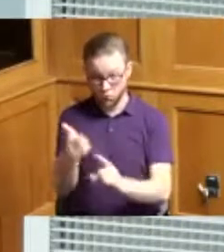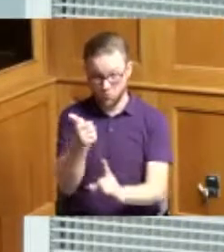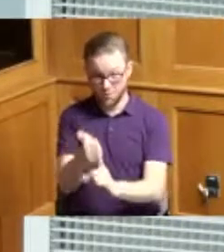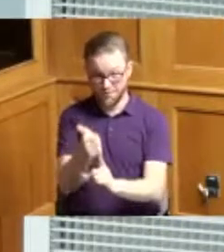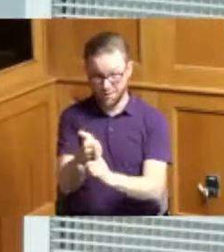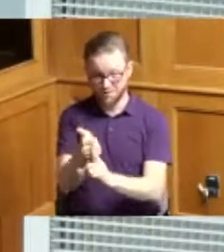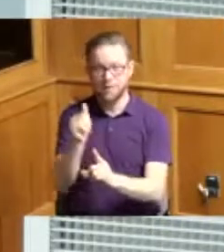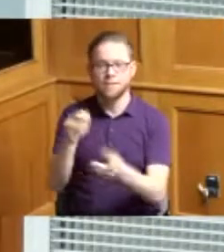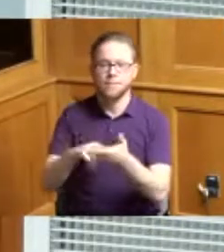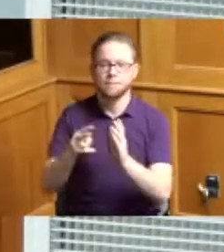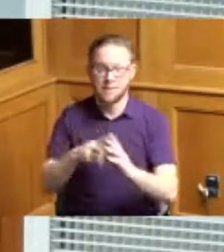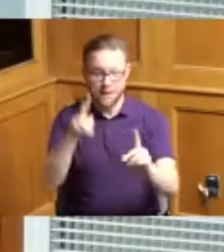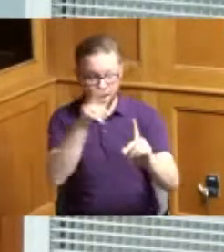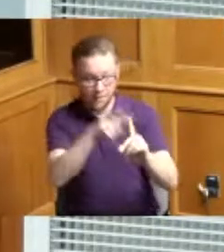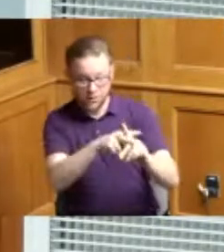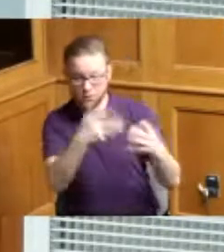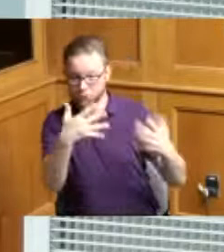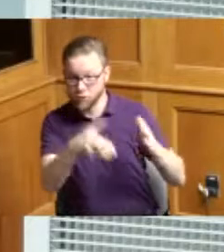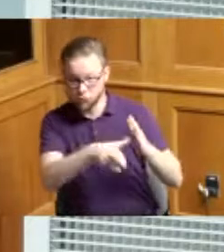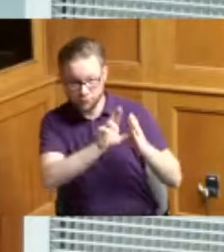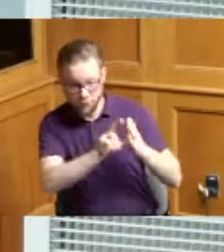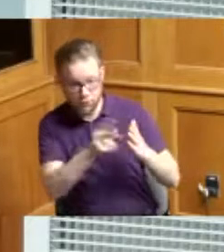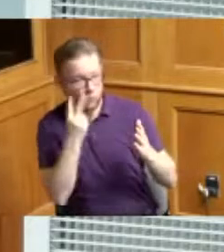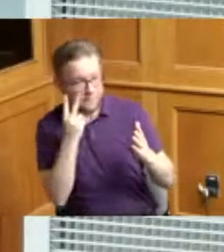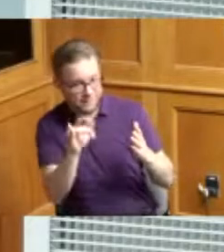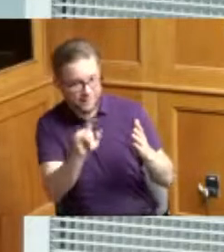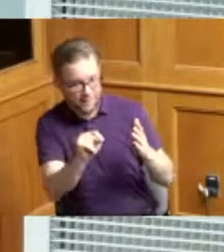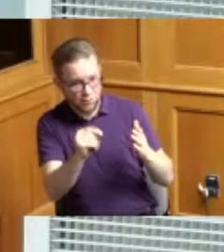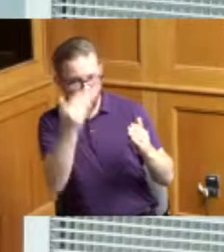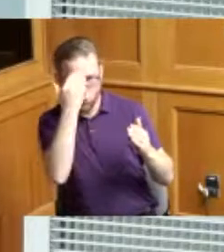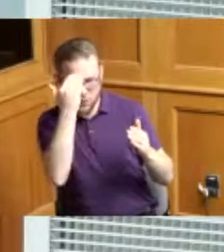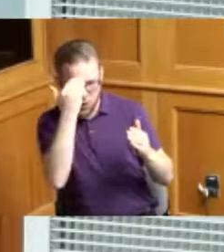where we've touched it we've seen it we know about it we're waiting on we processed and we're